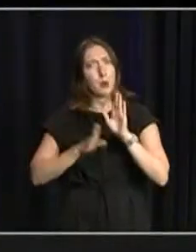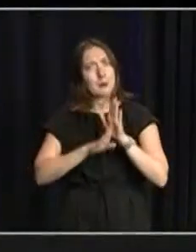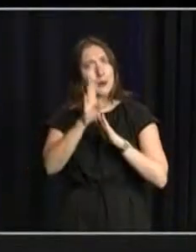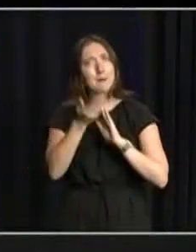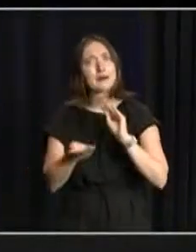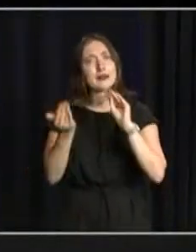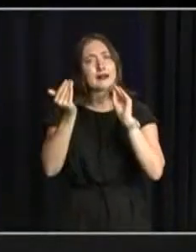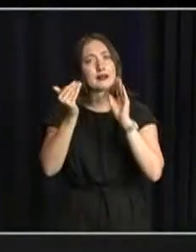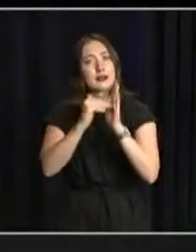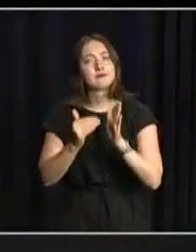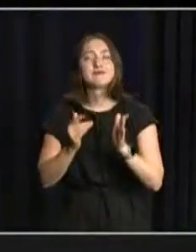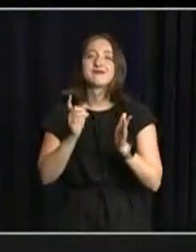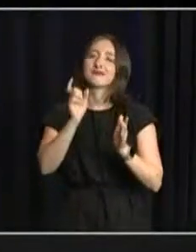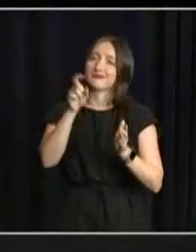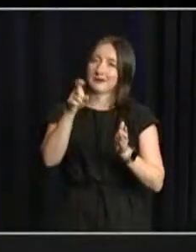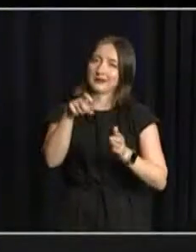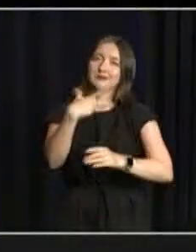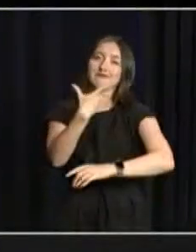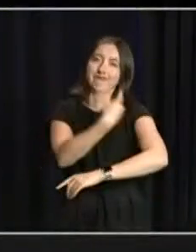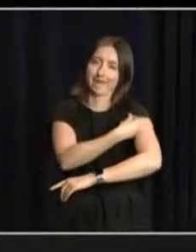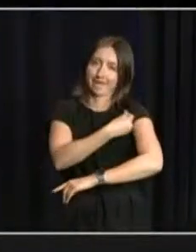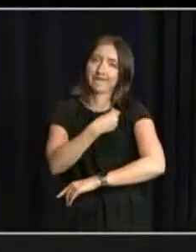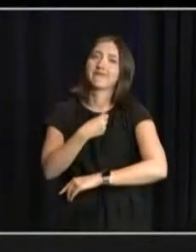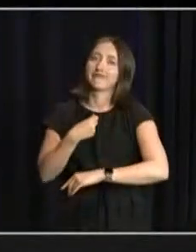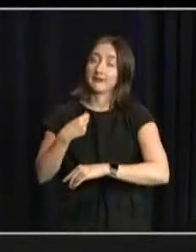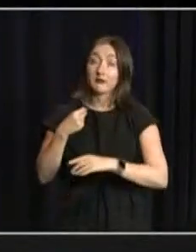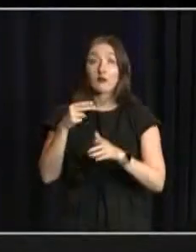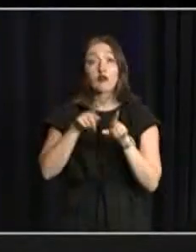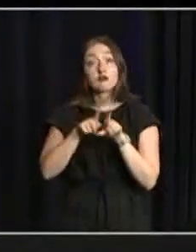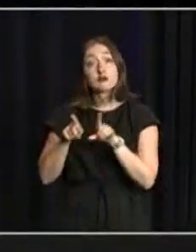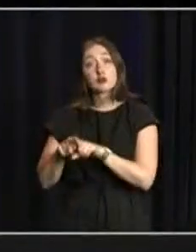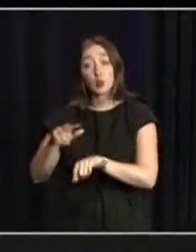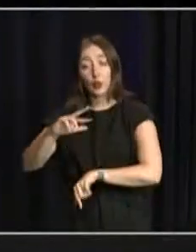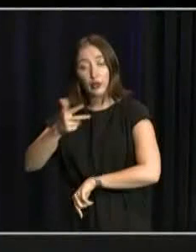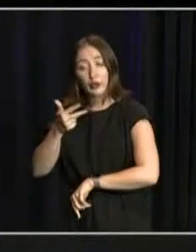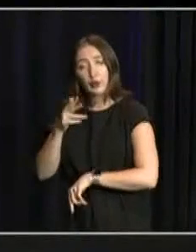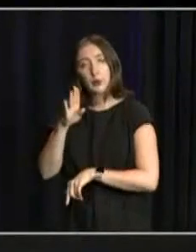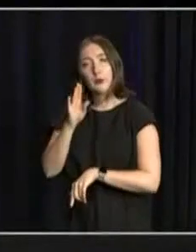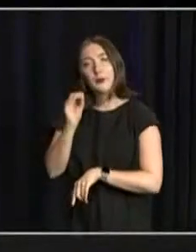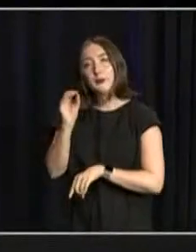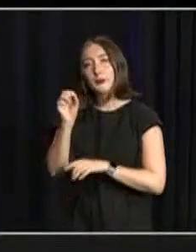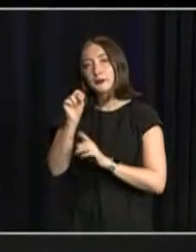Two, there was a pretty thorough study done that as time passes,